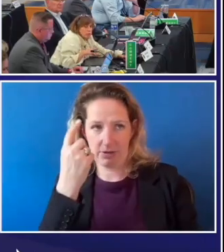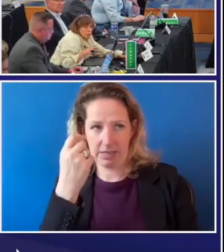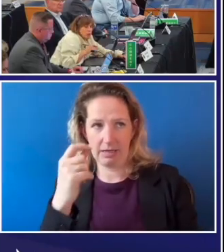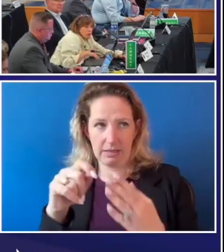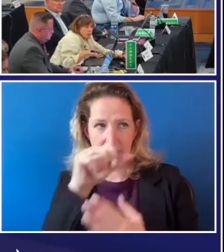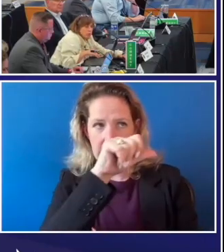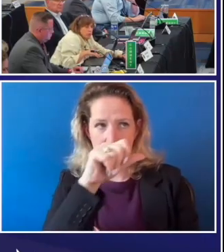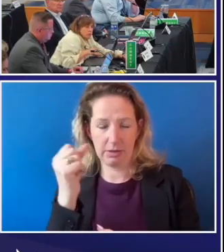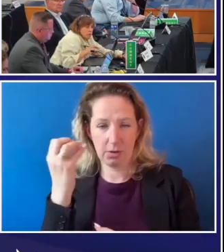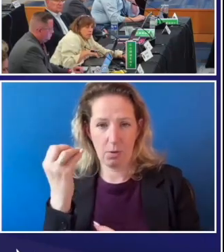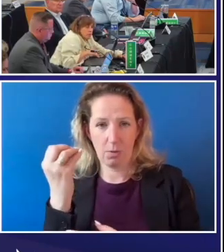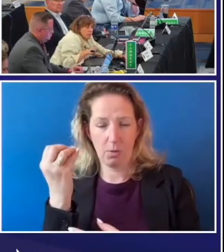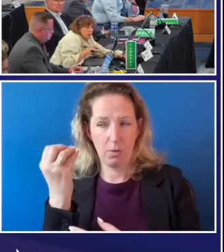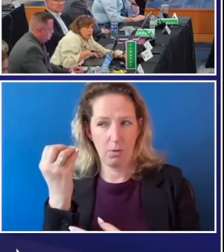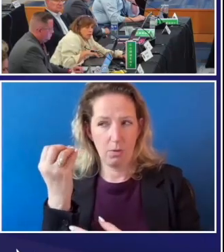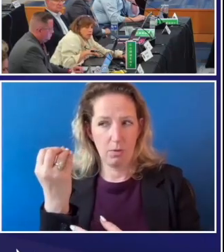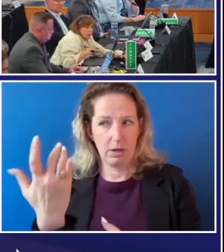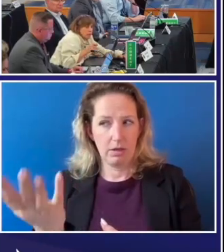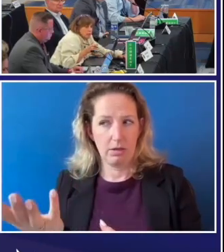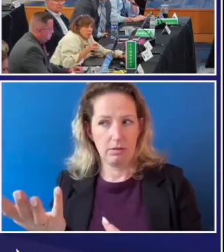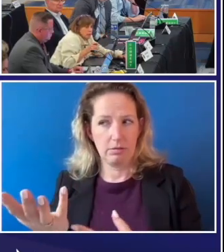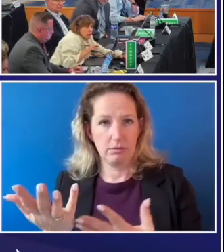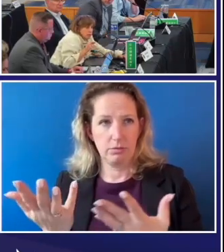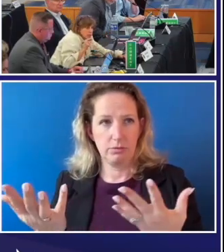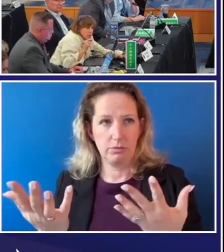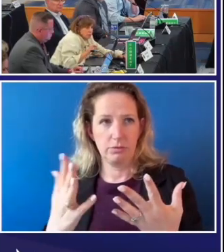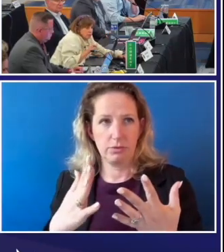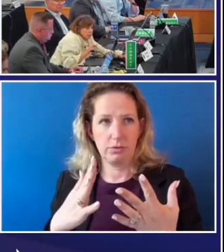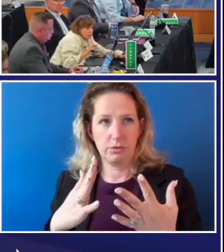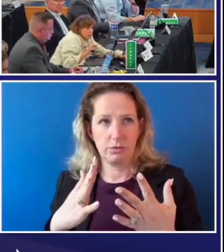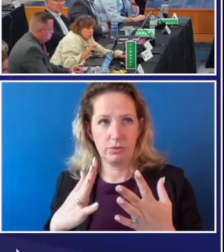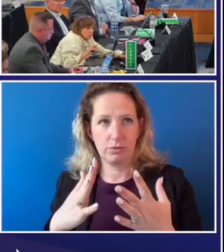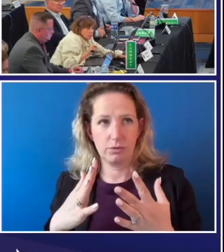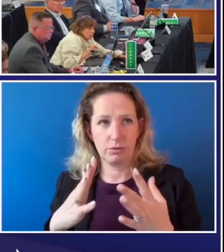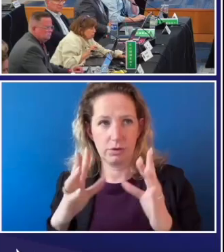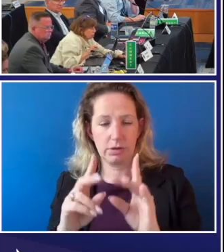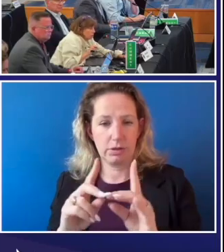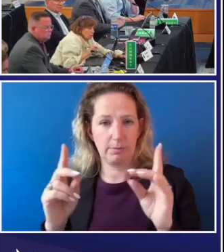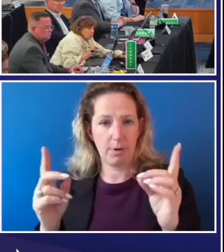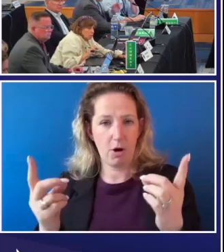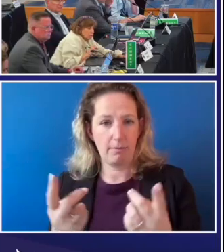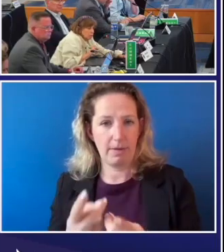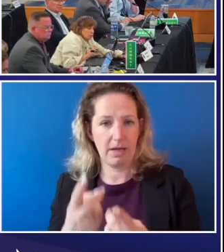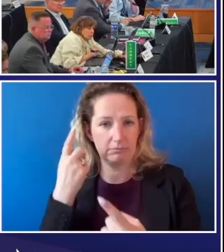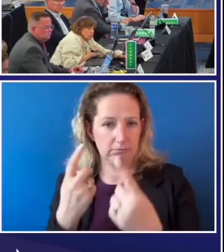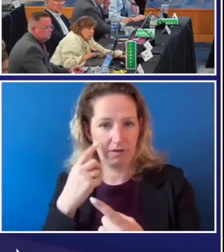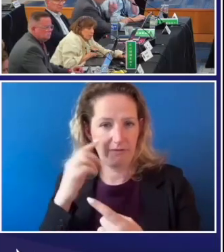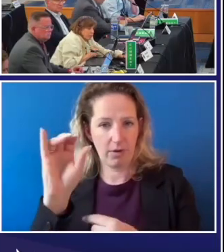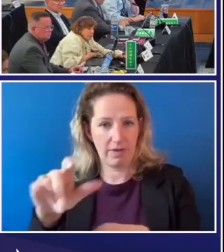So where is the department landing like on the time frames? So, um, because our time frames are mapped out.